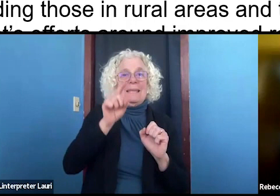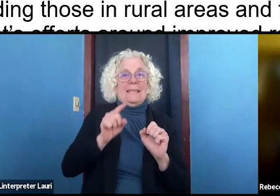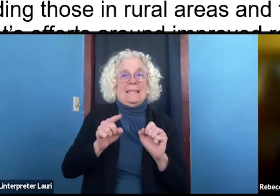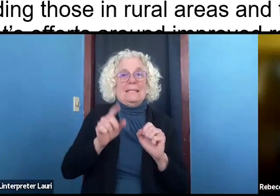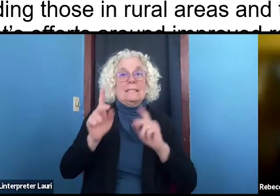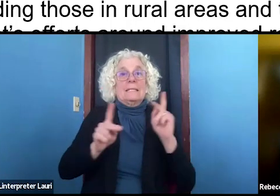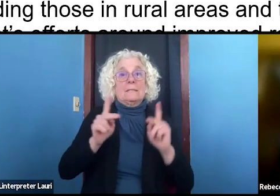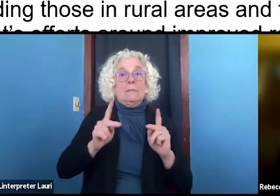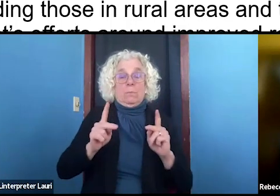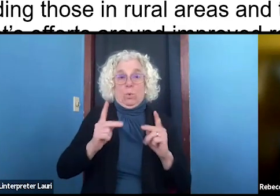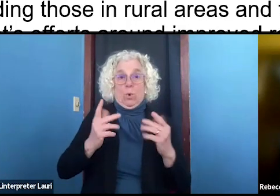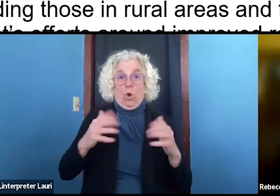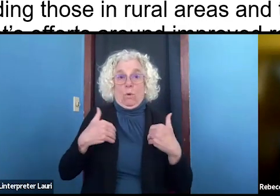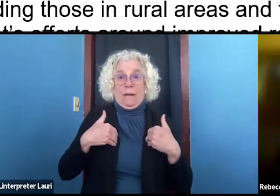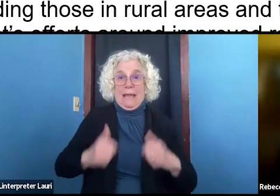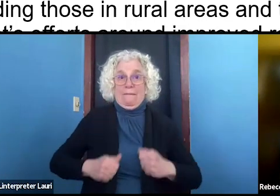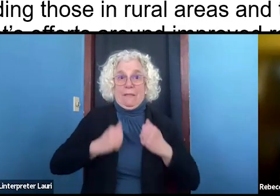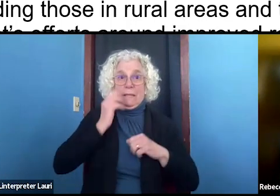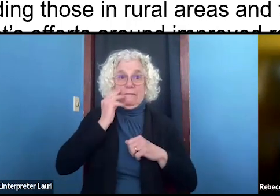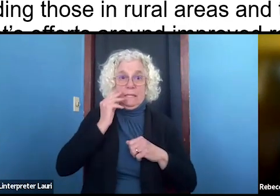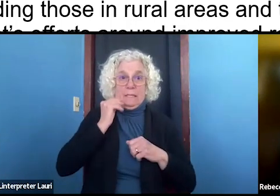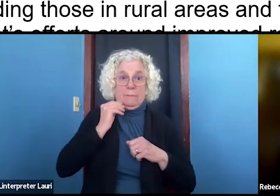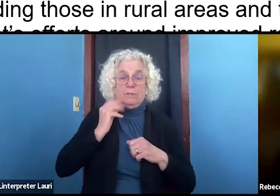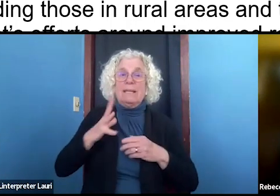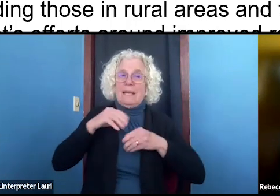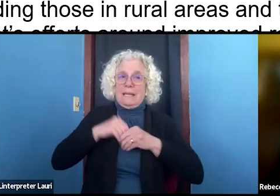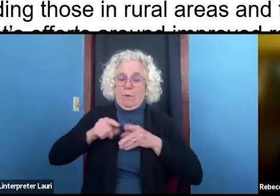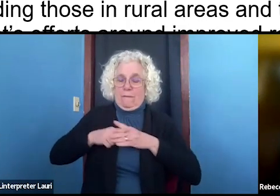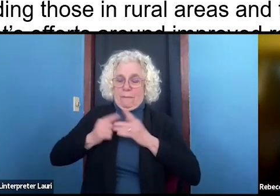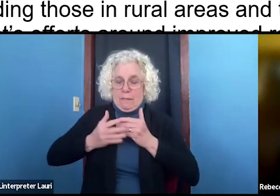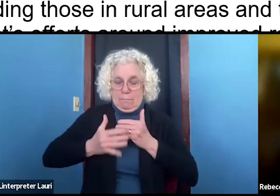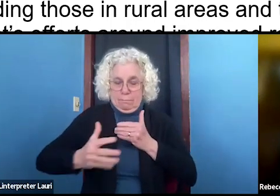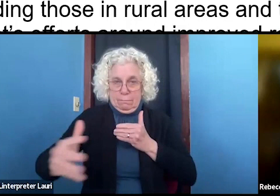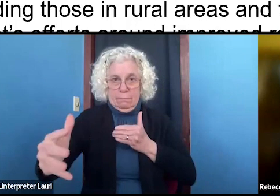experience is present from the beginning of planning through to evaluation.